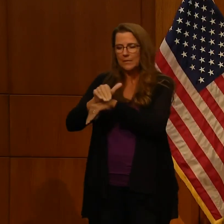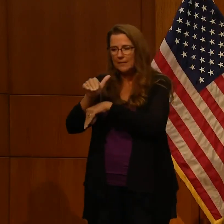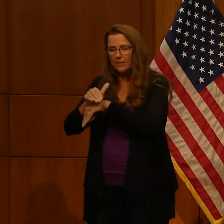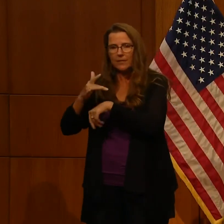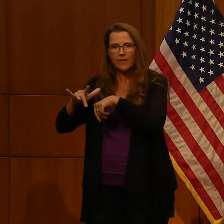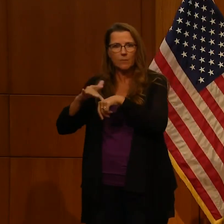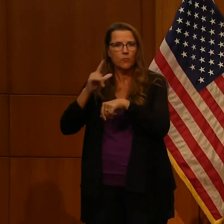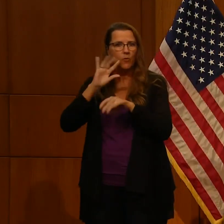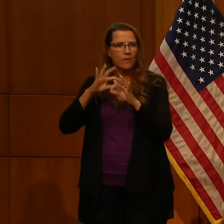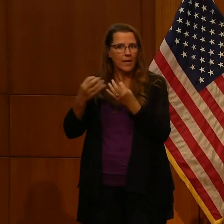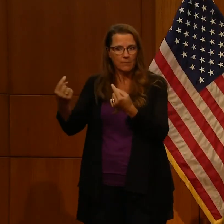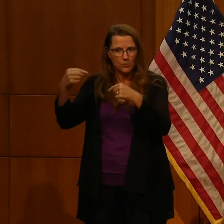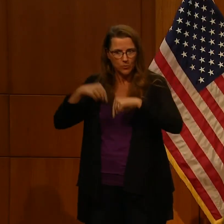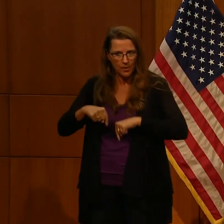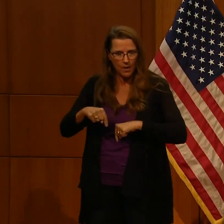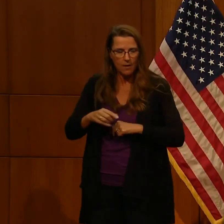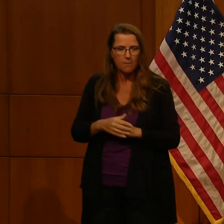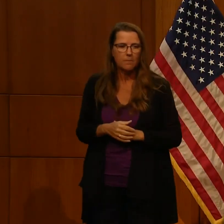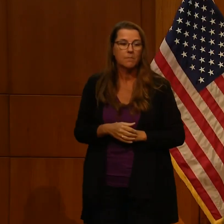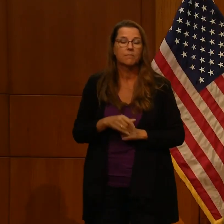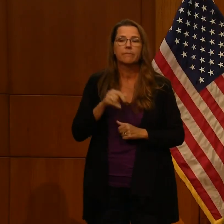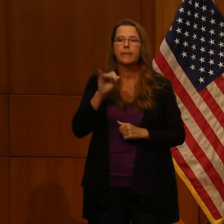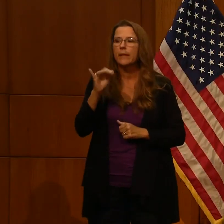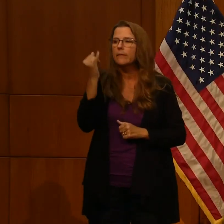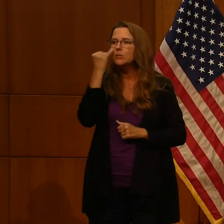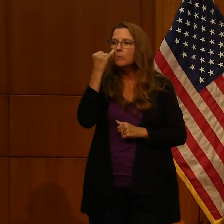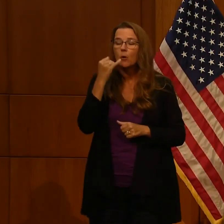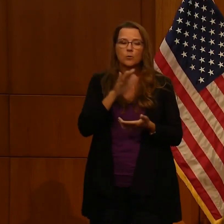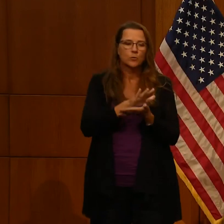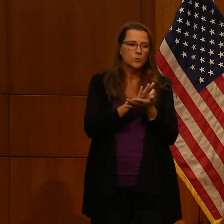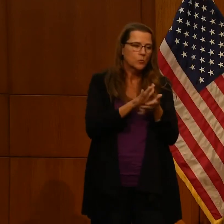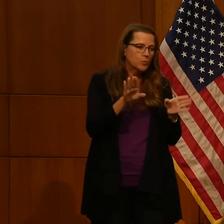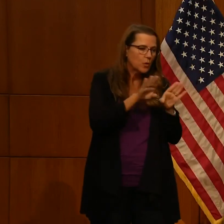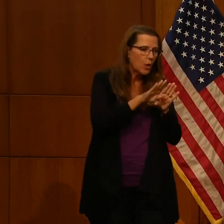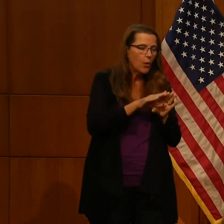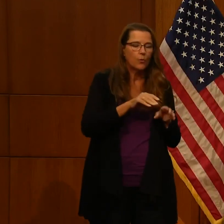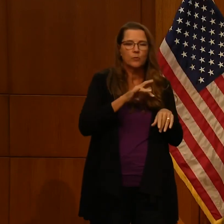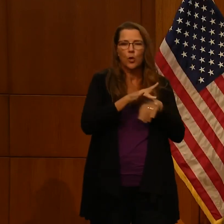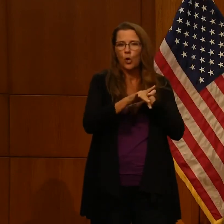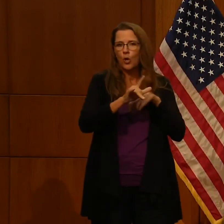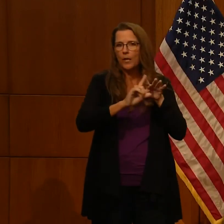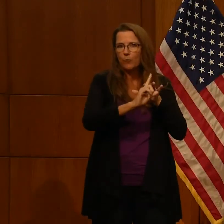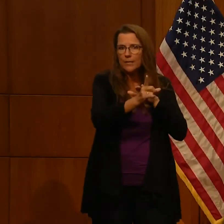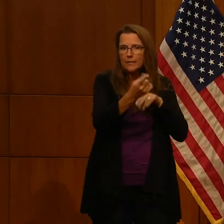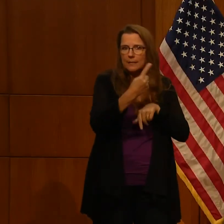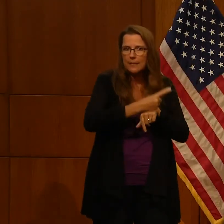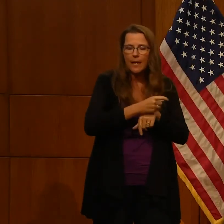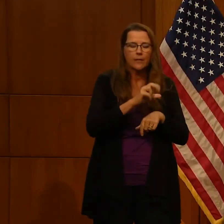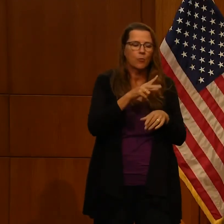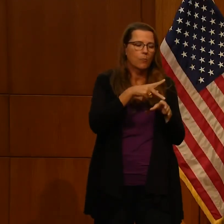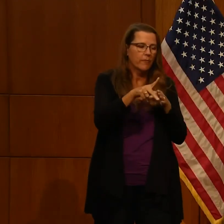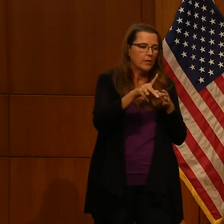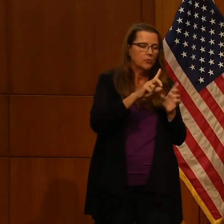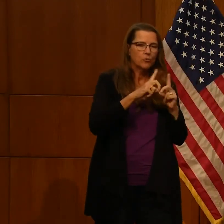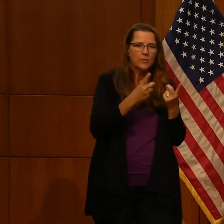AFTERNOON AND EVENING AVAILABILITY FOR FAMILIES TO COME IN. AND WHEN WE HAVE ANY DAYS WHERE THEY ARE NON STUDENT DAYS WHERE WE HAVE STAFF,